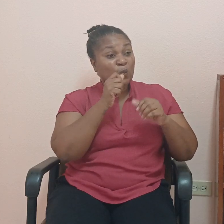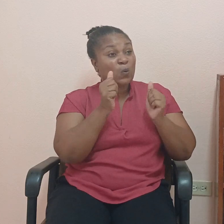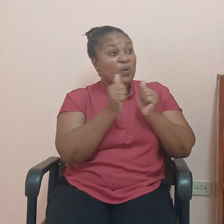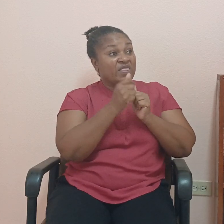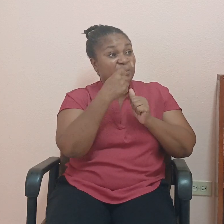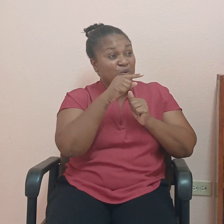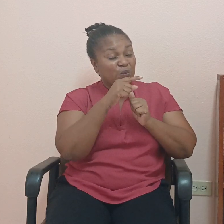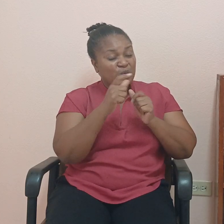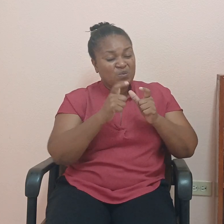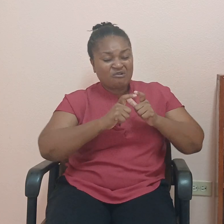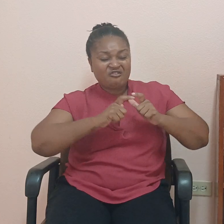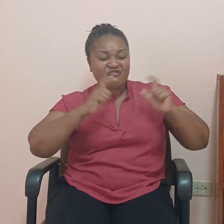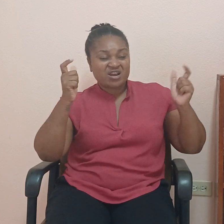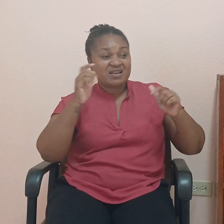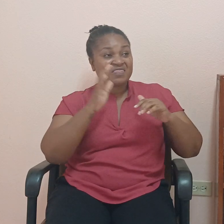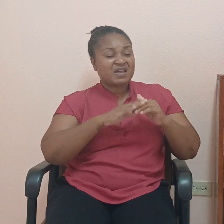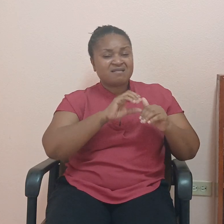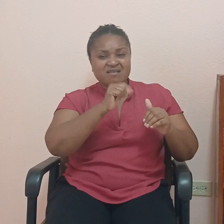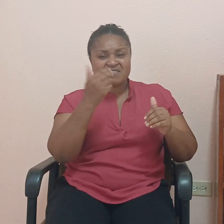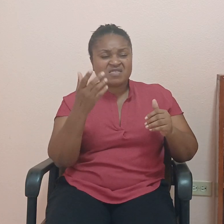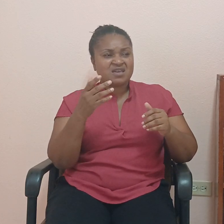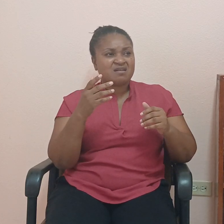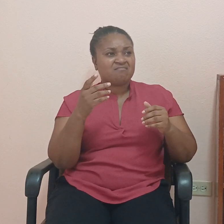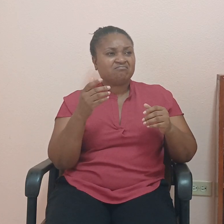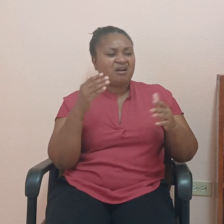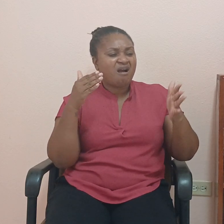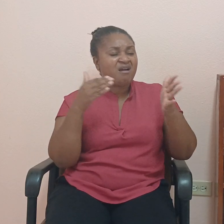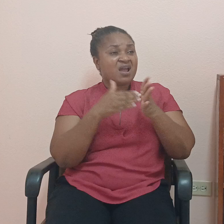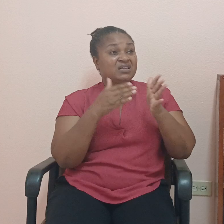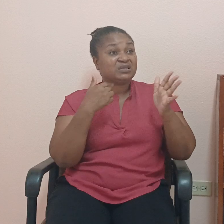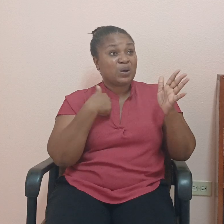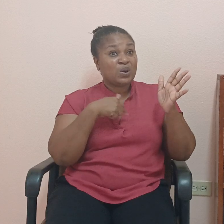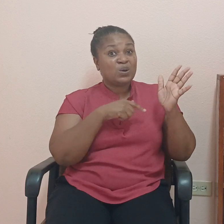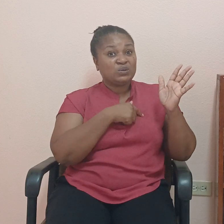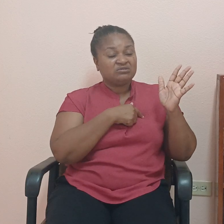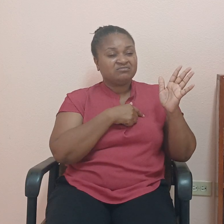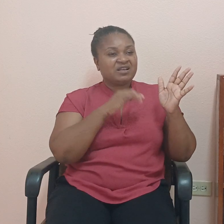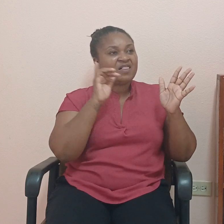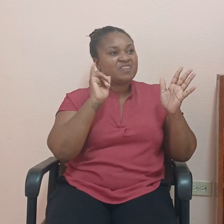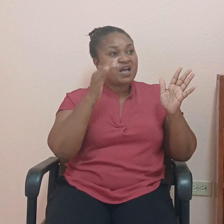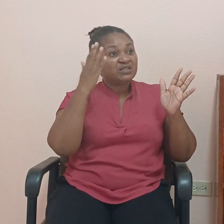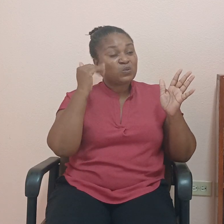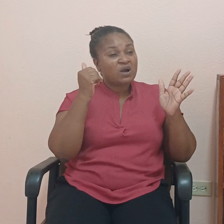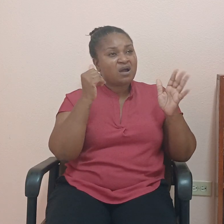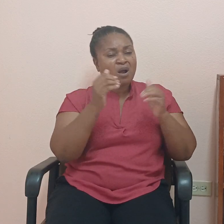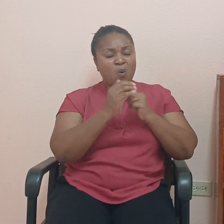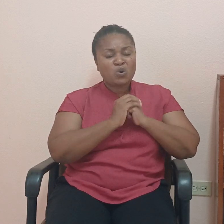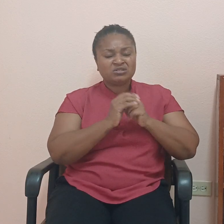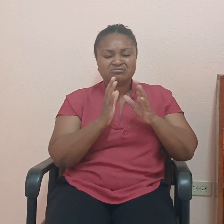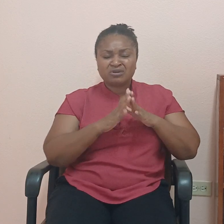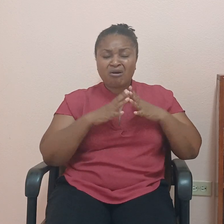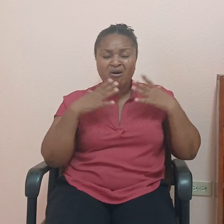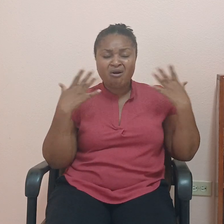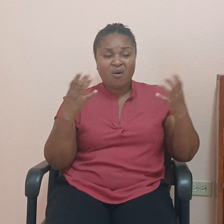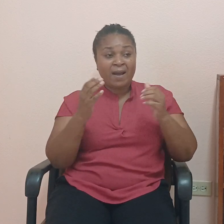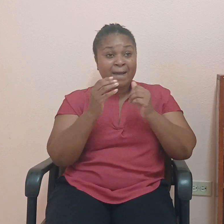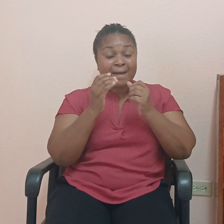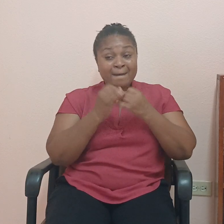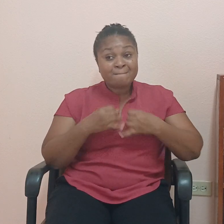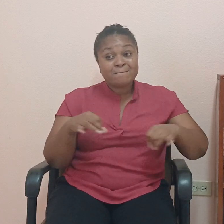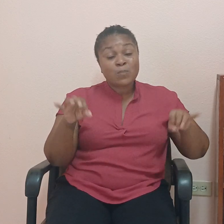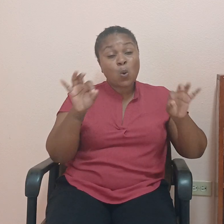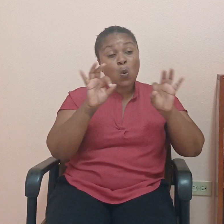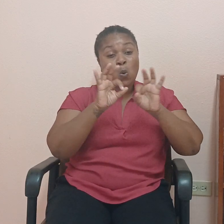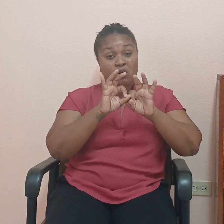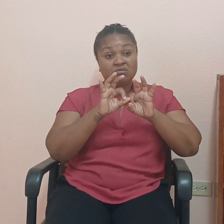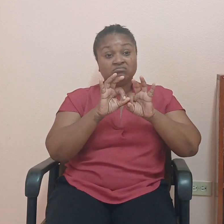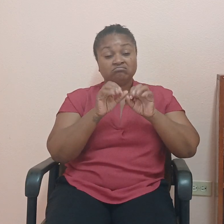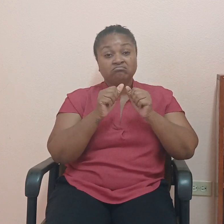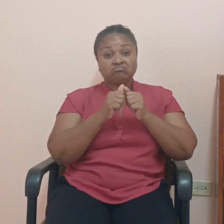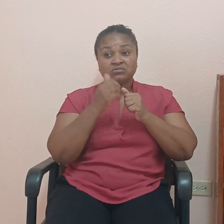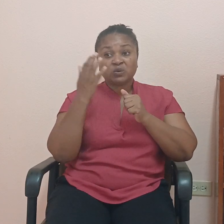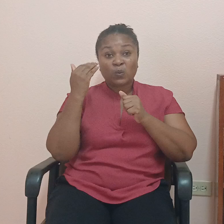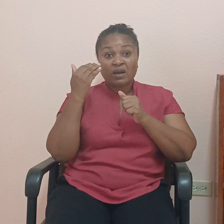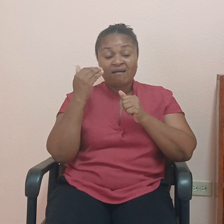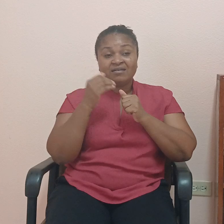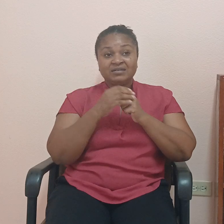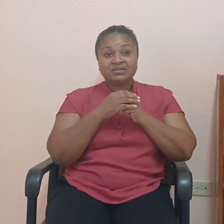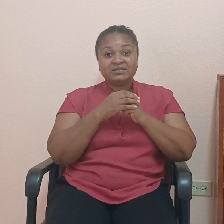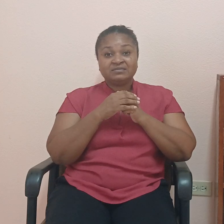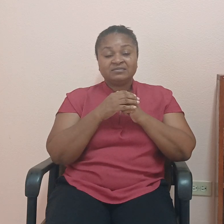ANYTHING COMING AGAINST US. THAT IS WHY WORSHIP IS SO IMPORTANT BECAUAE IT LIFTS CHRIST IN OUR